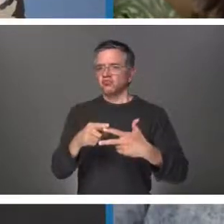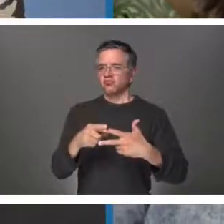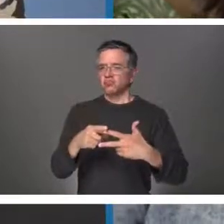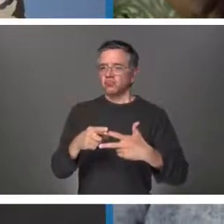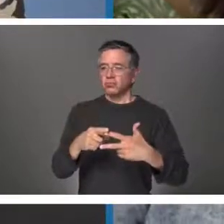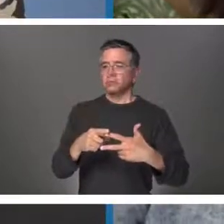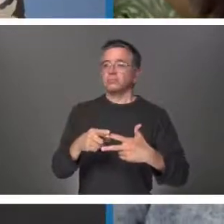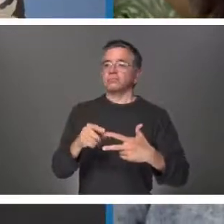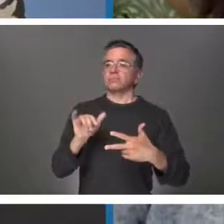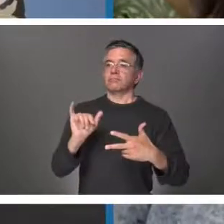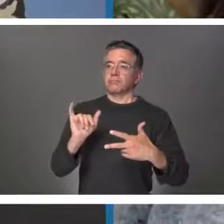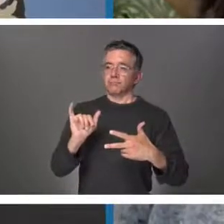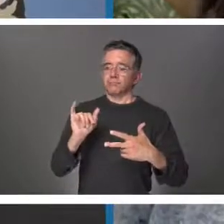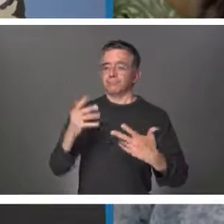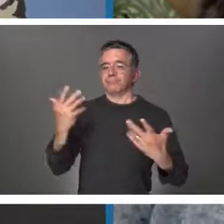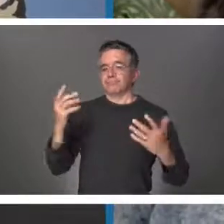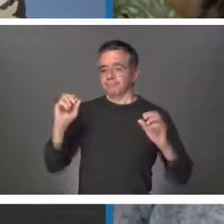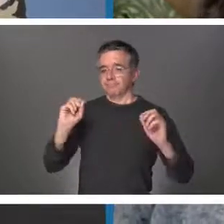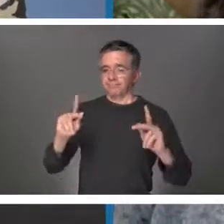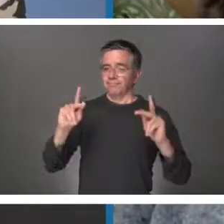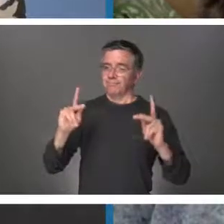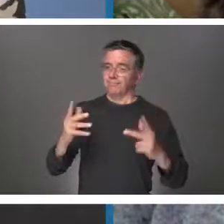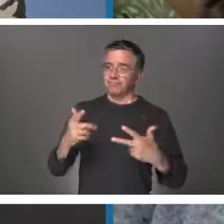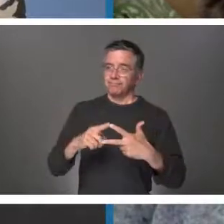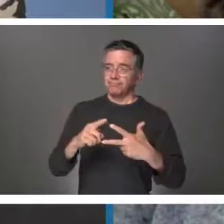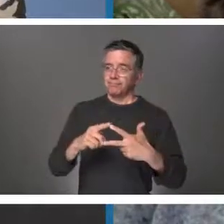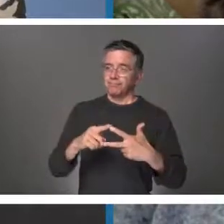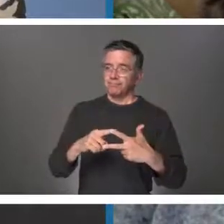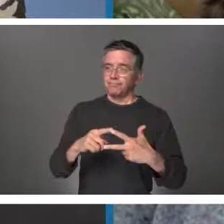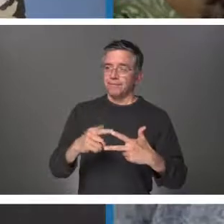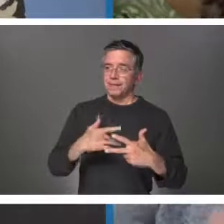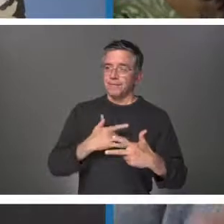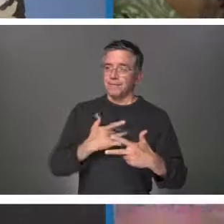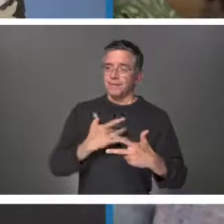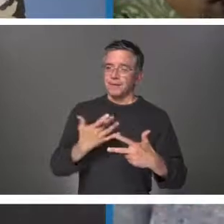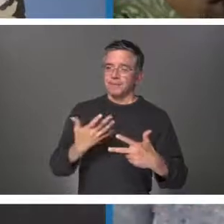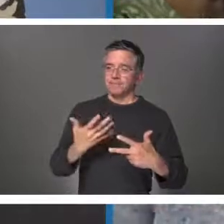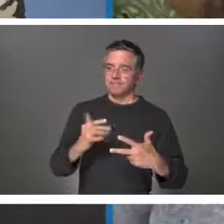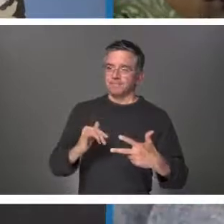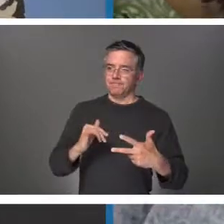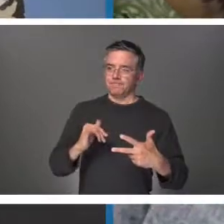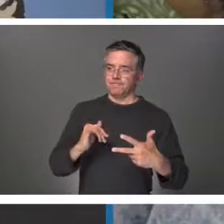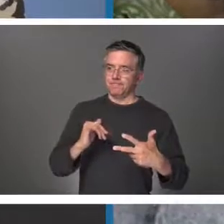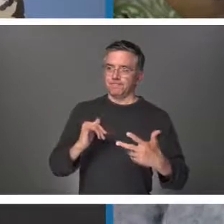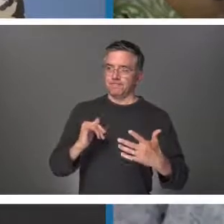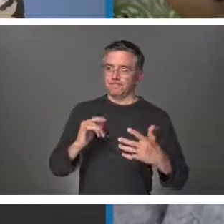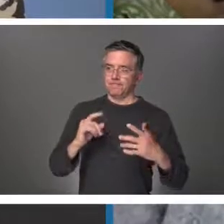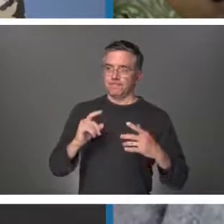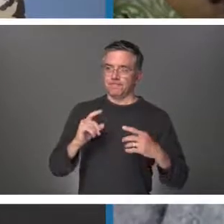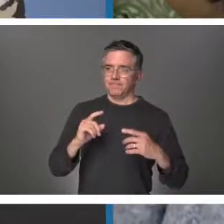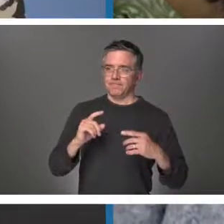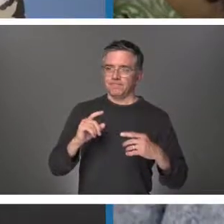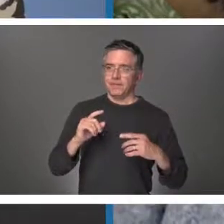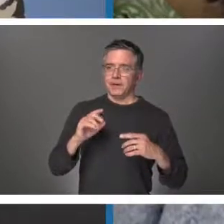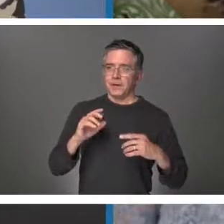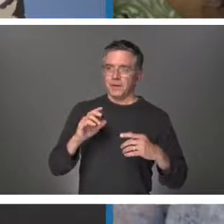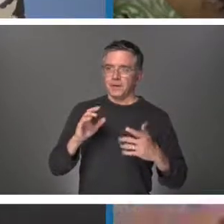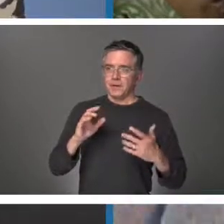And I think that we need to do exactly as Nicole and Katie mentioned, like, we need to talk about this.